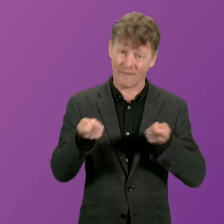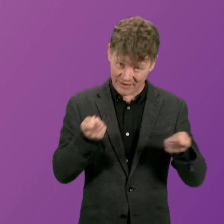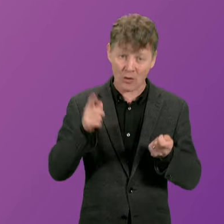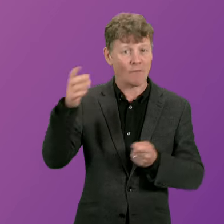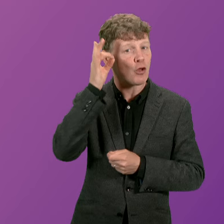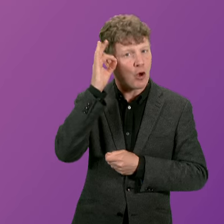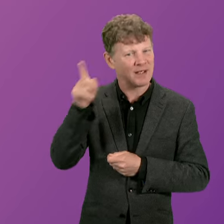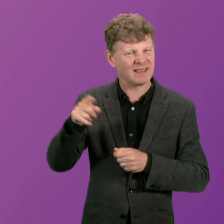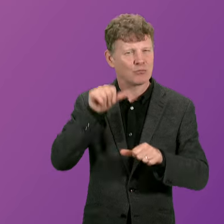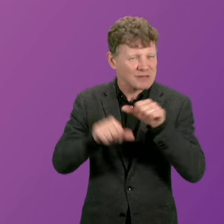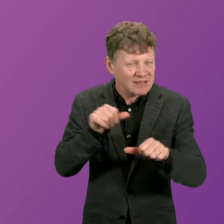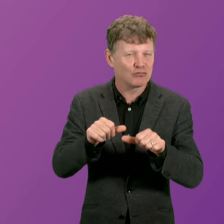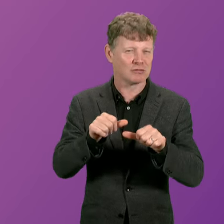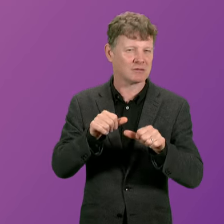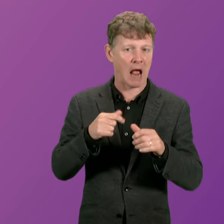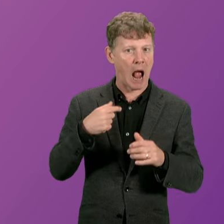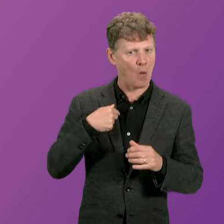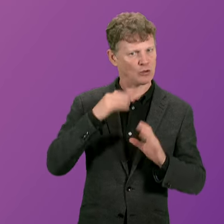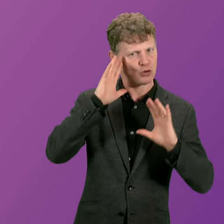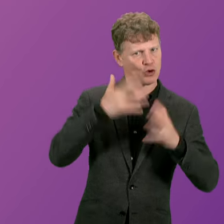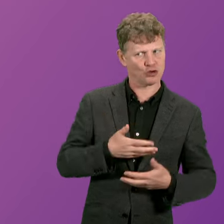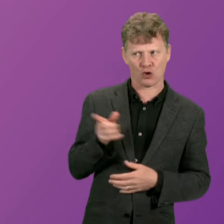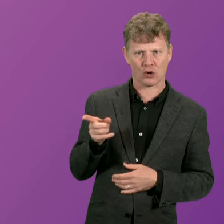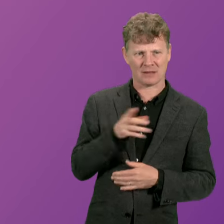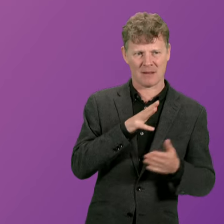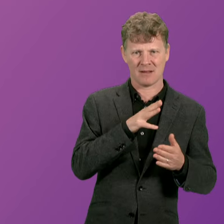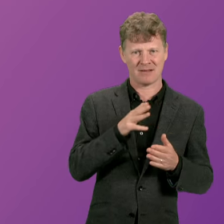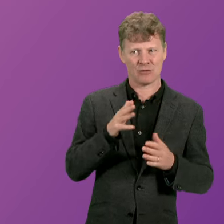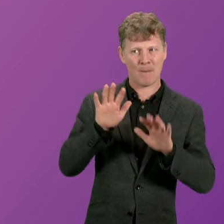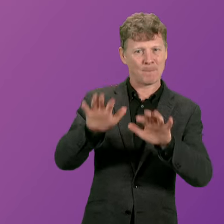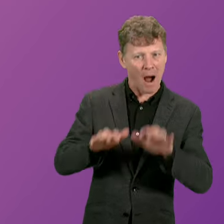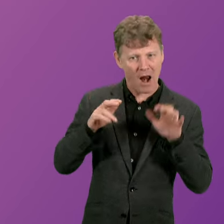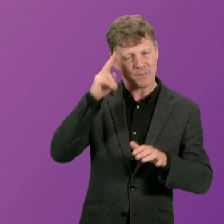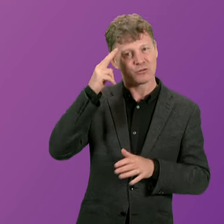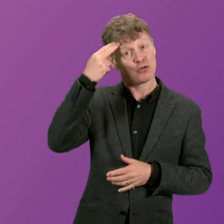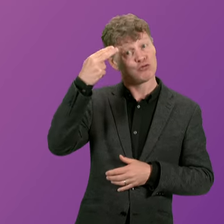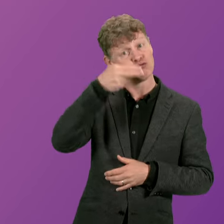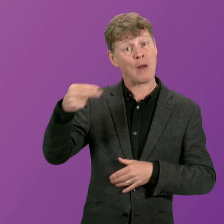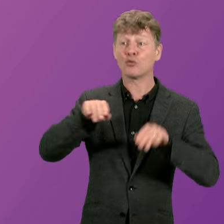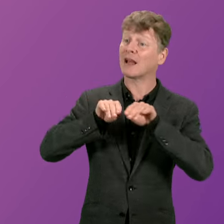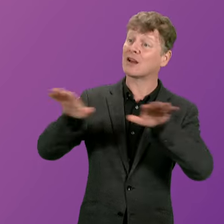because I was concerned about the danger to the reputation of Parliament because of the fact that